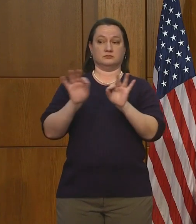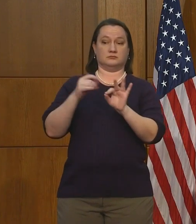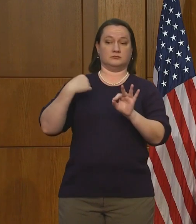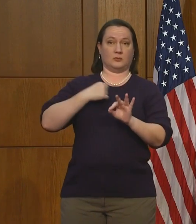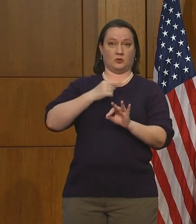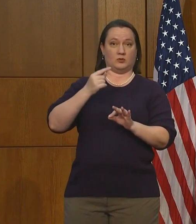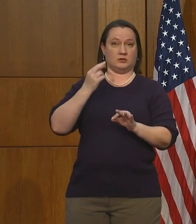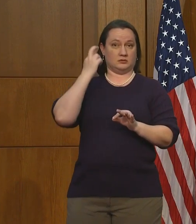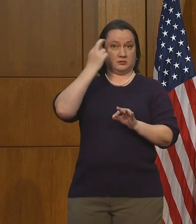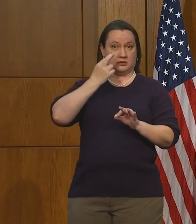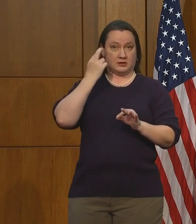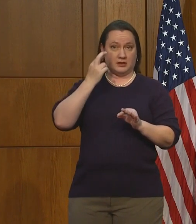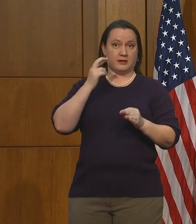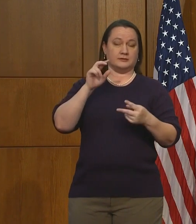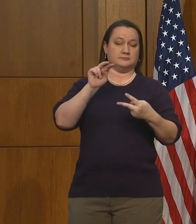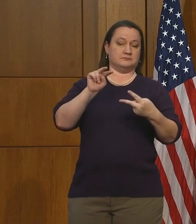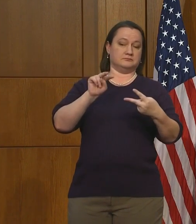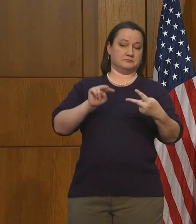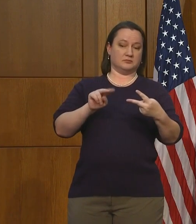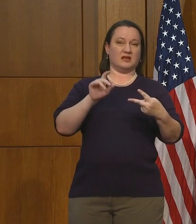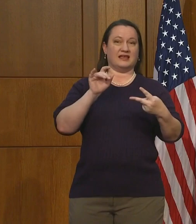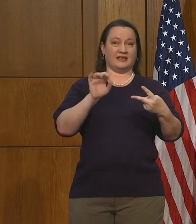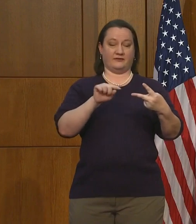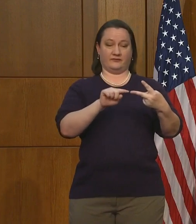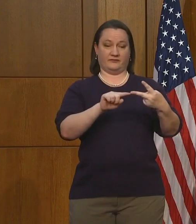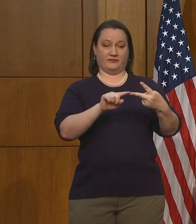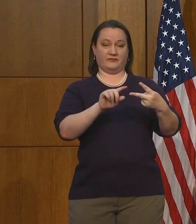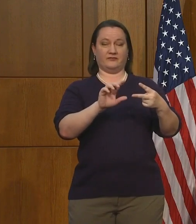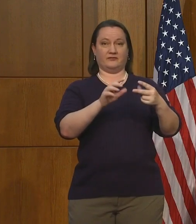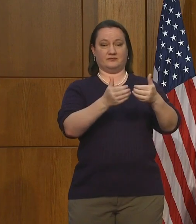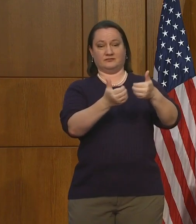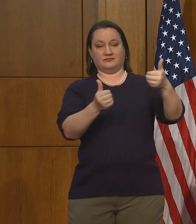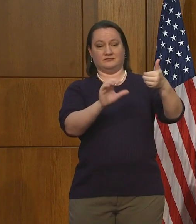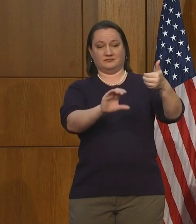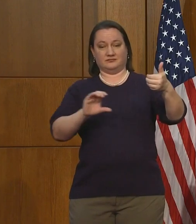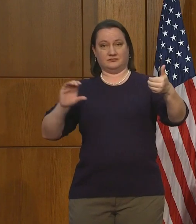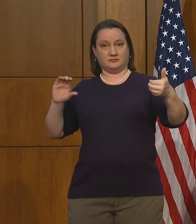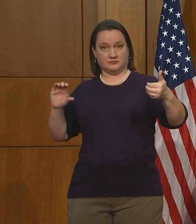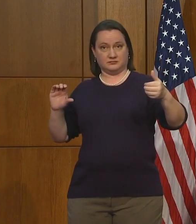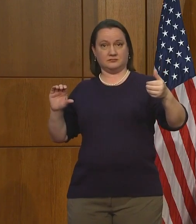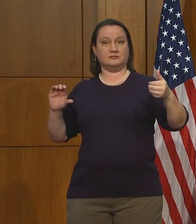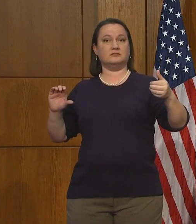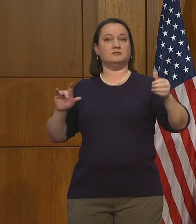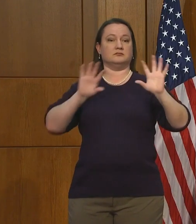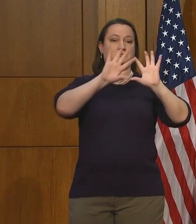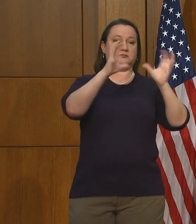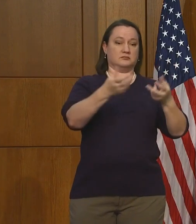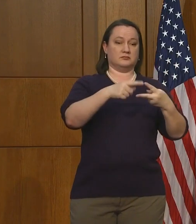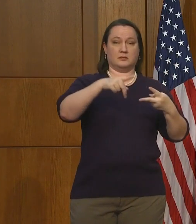THE IMPORTANT THING FOR ALL OF US TO UNDERSTAND IS THAT WHEN